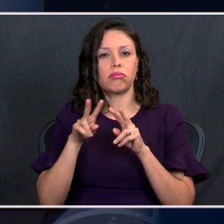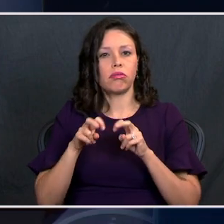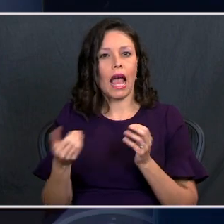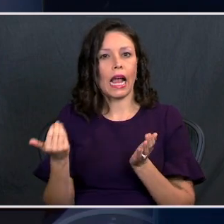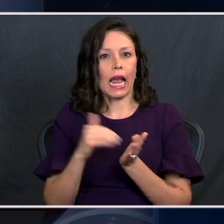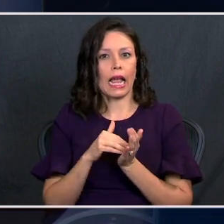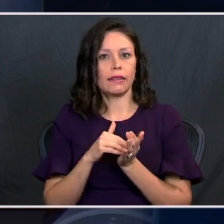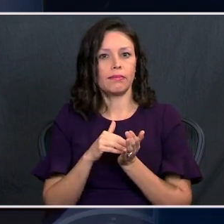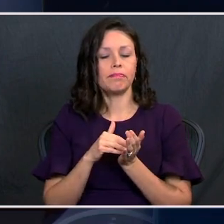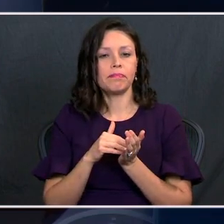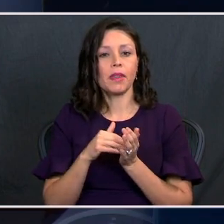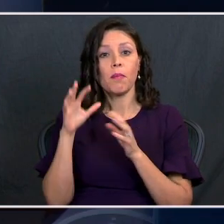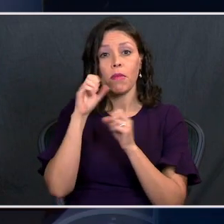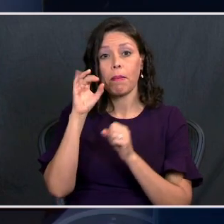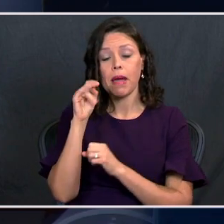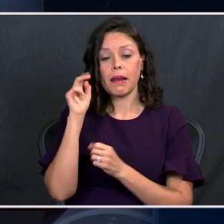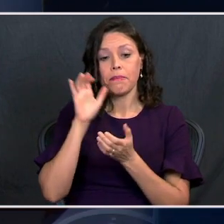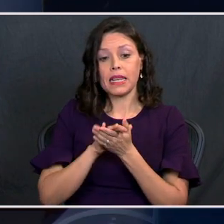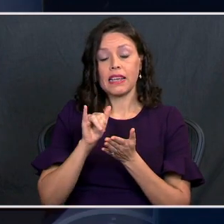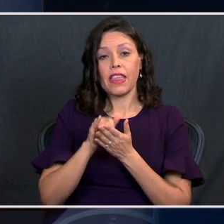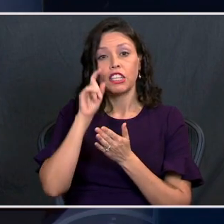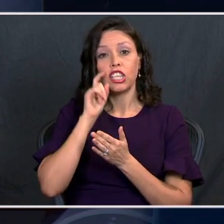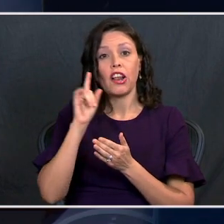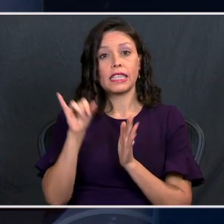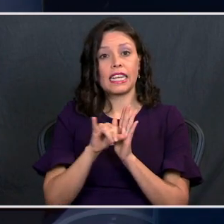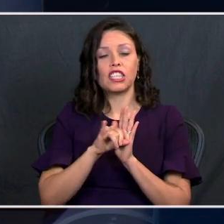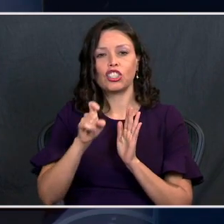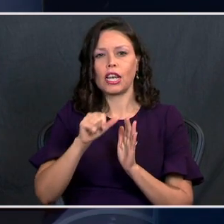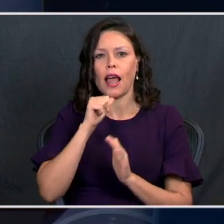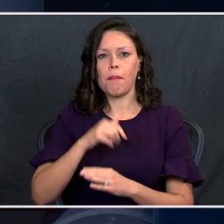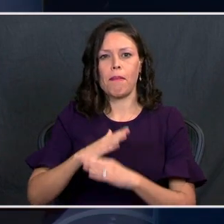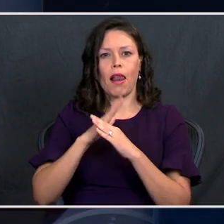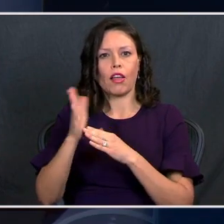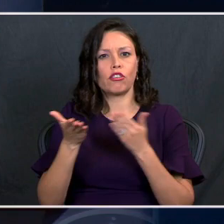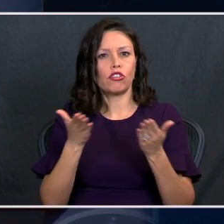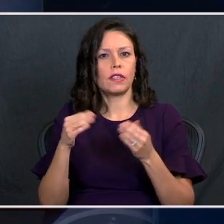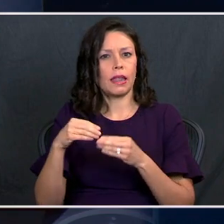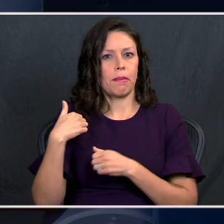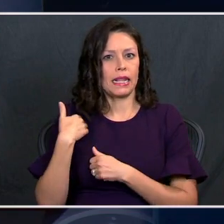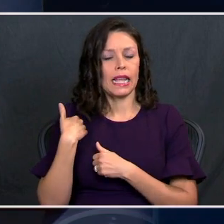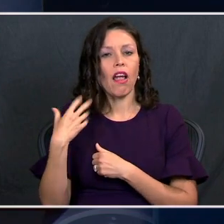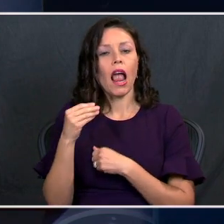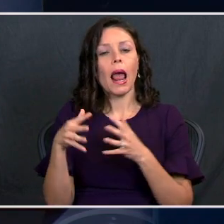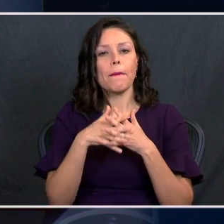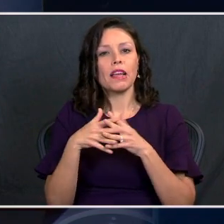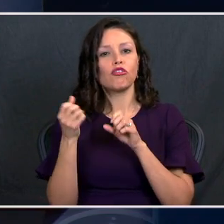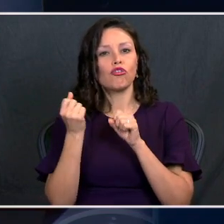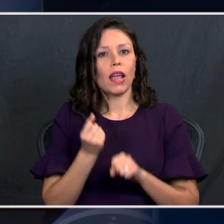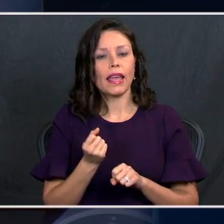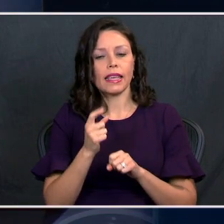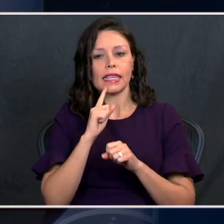President Biden believes that gender identity should not be a bar to military service and that America's strength is found in its diversity.